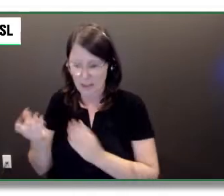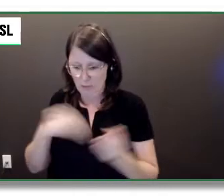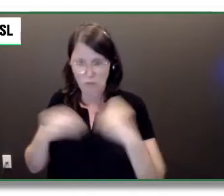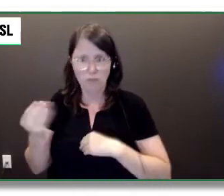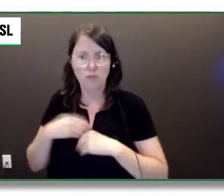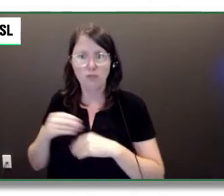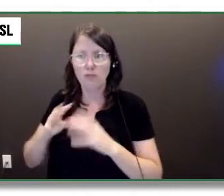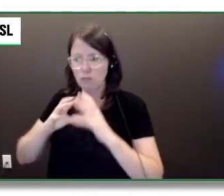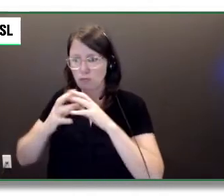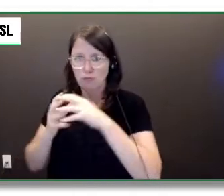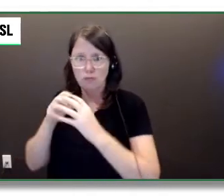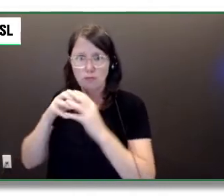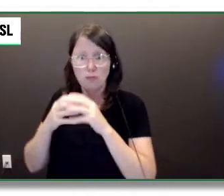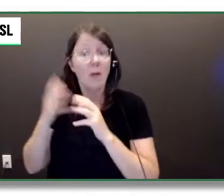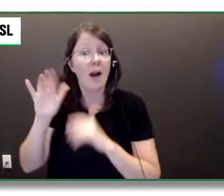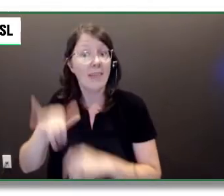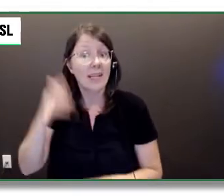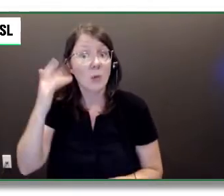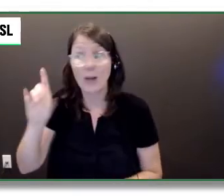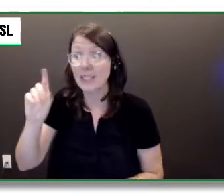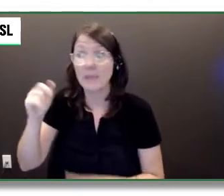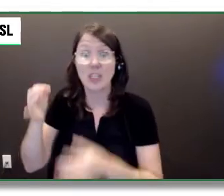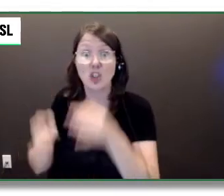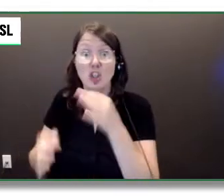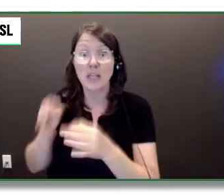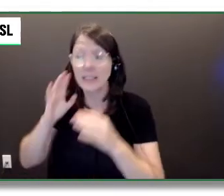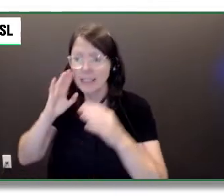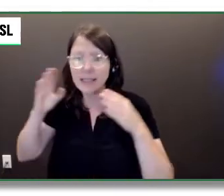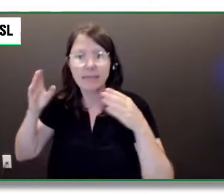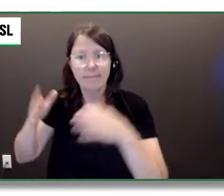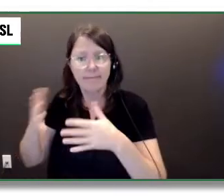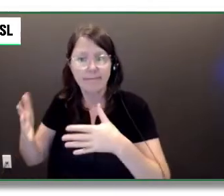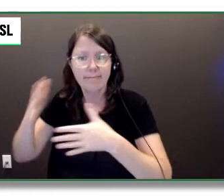which stands for: black indigenous people of color and disabled queer folks. So